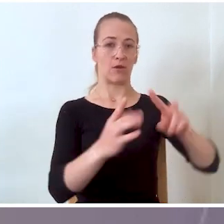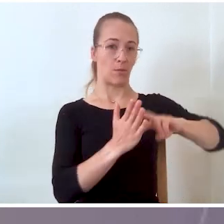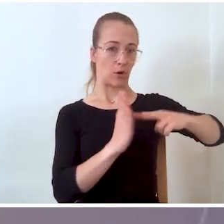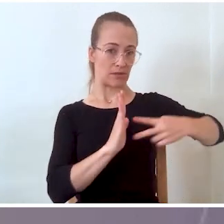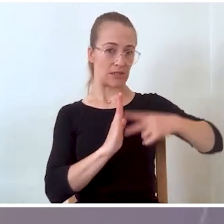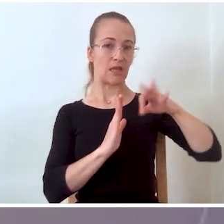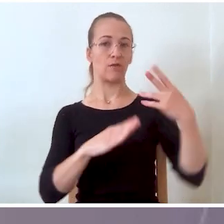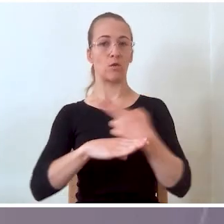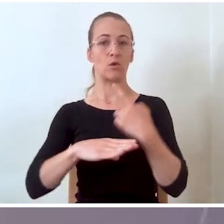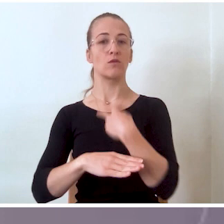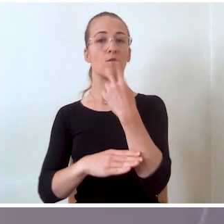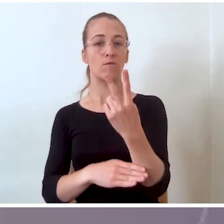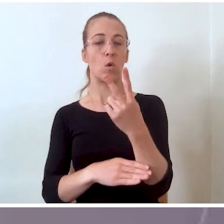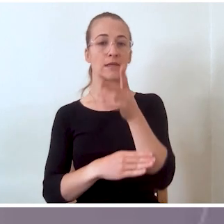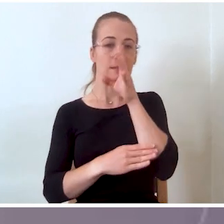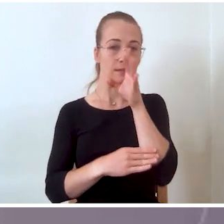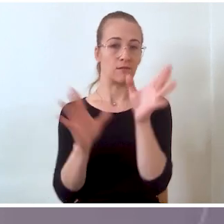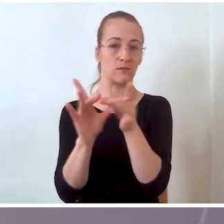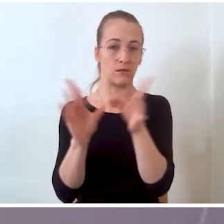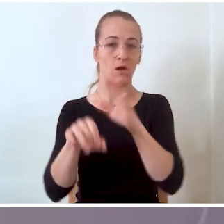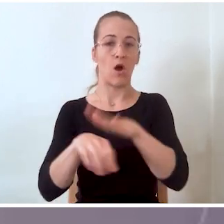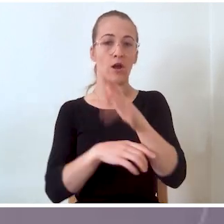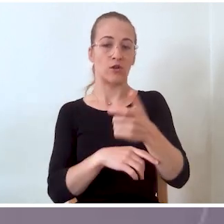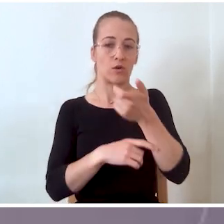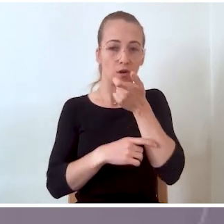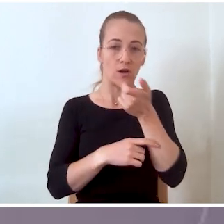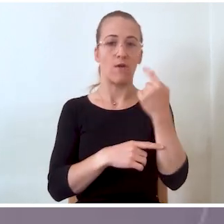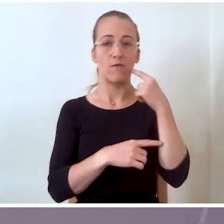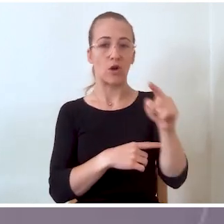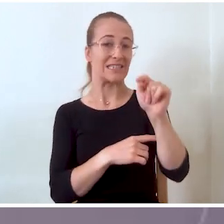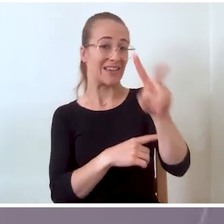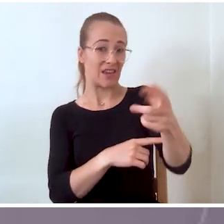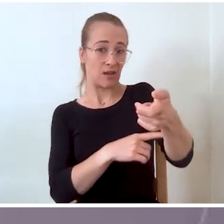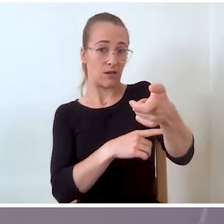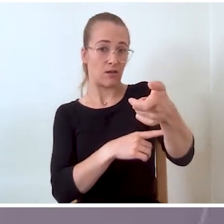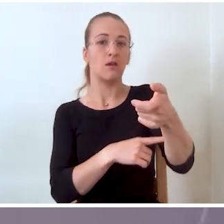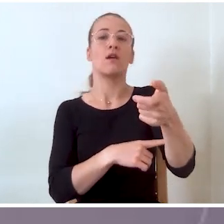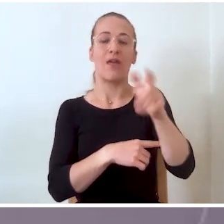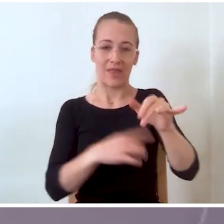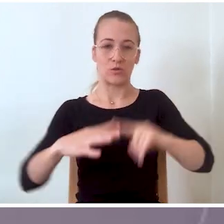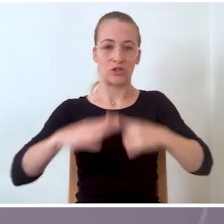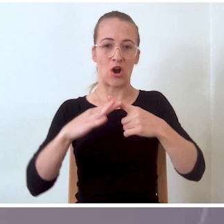If you use voice dictation on your remote control for your television, that was started because of somebody with a mobility issue.